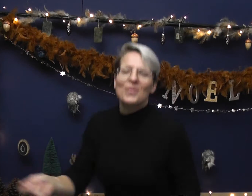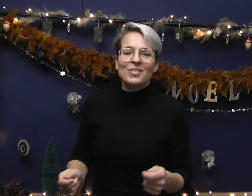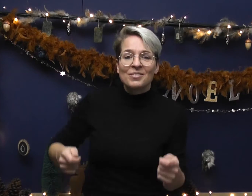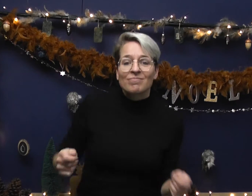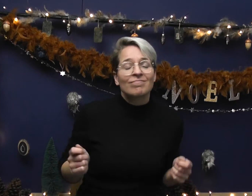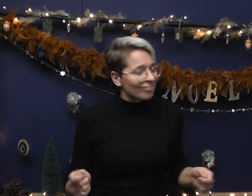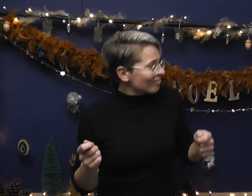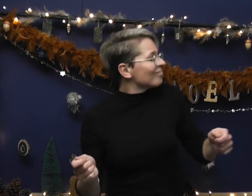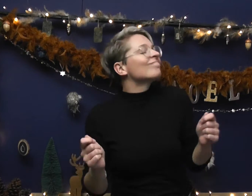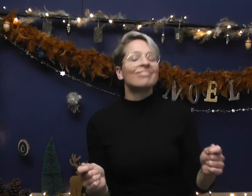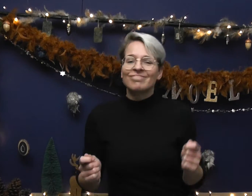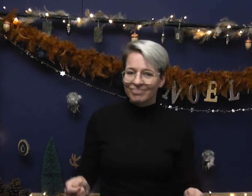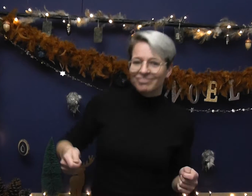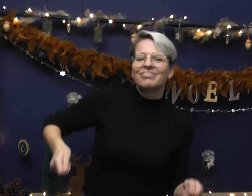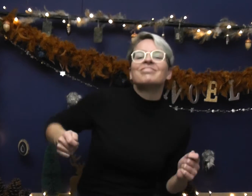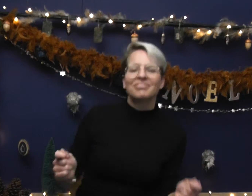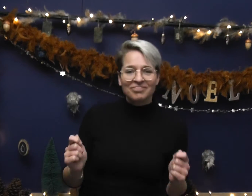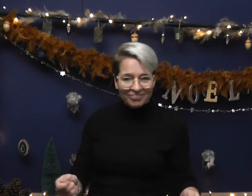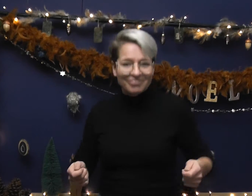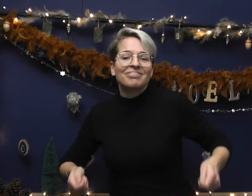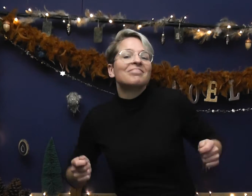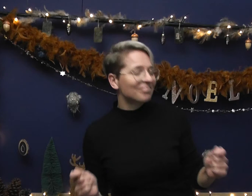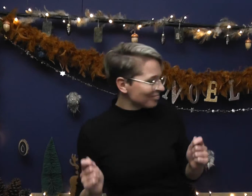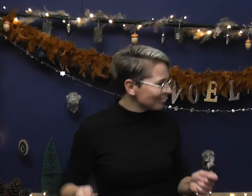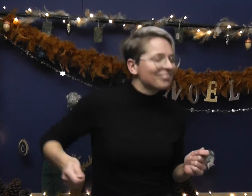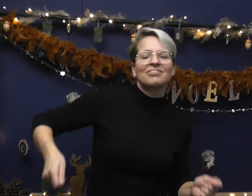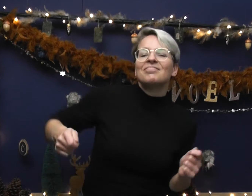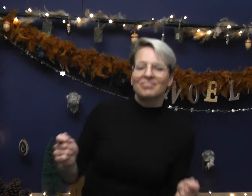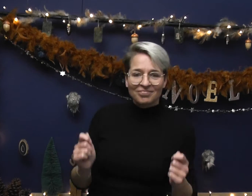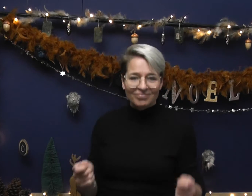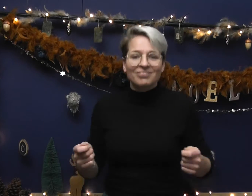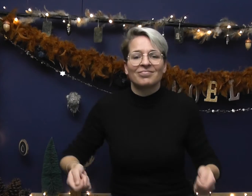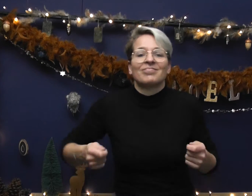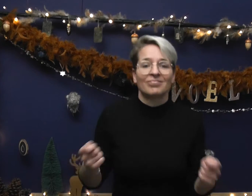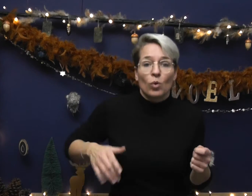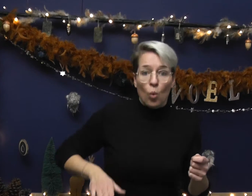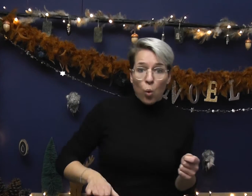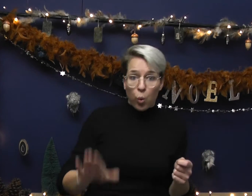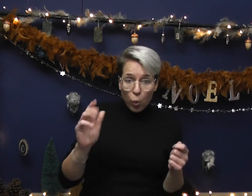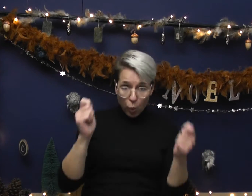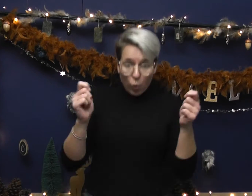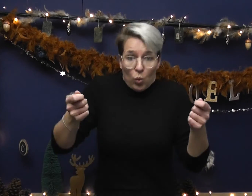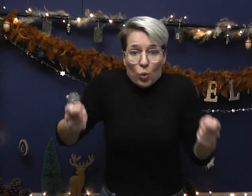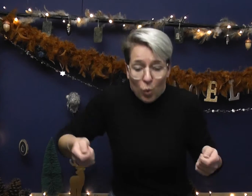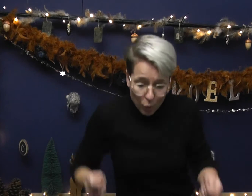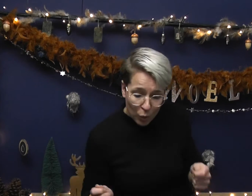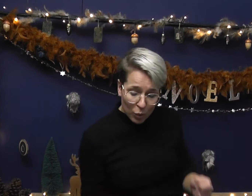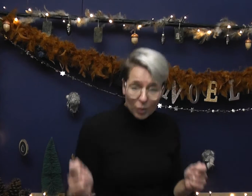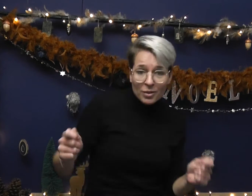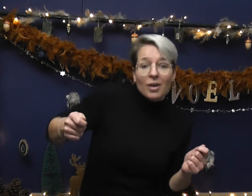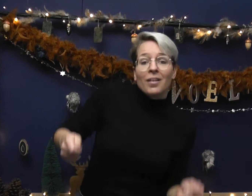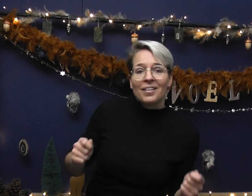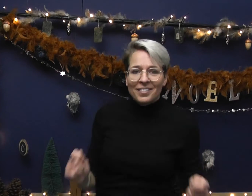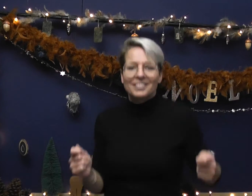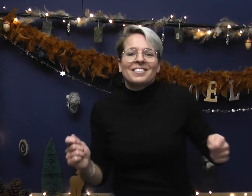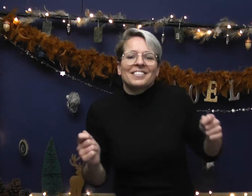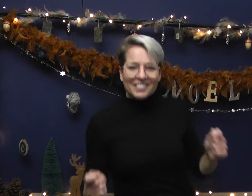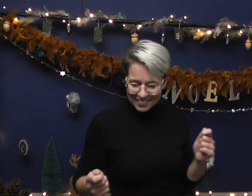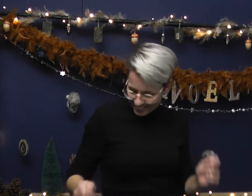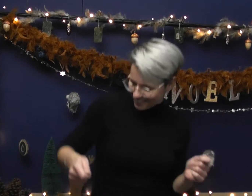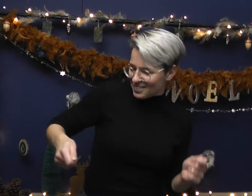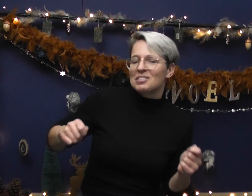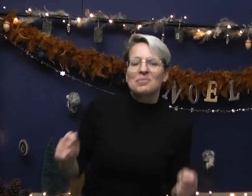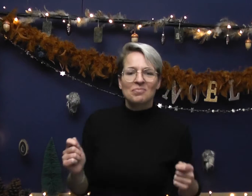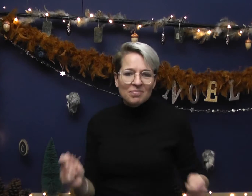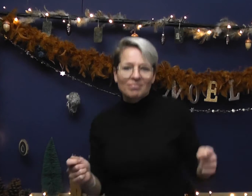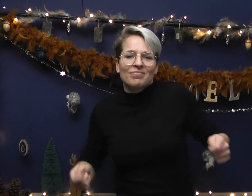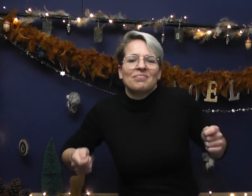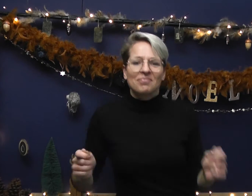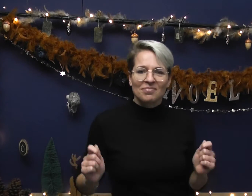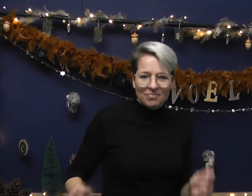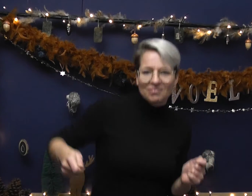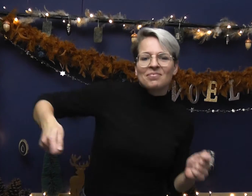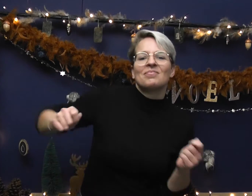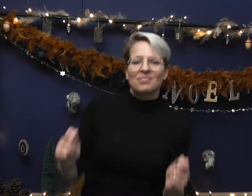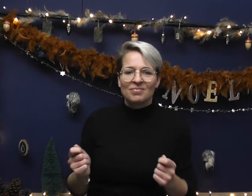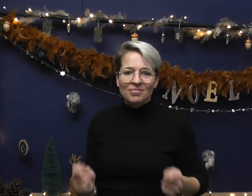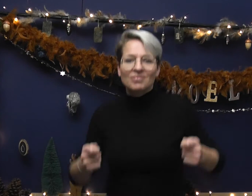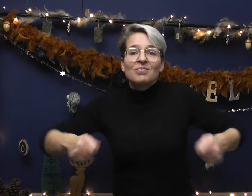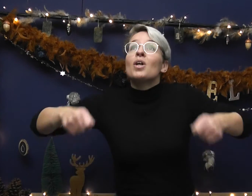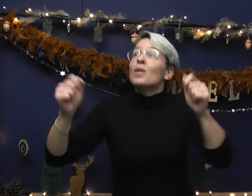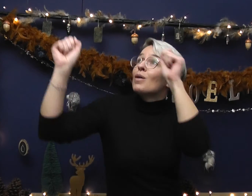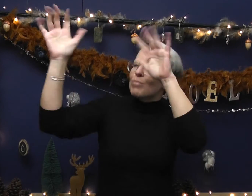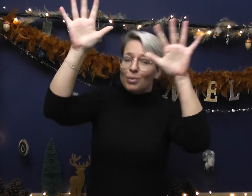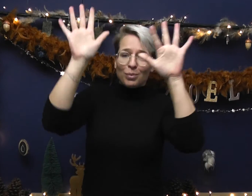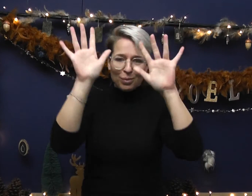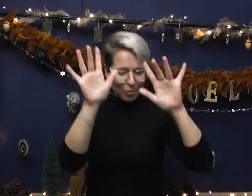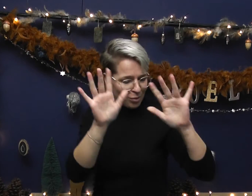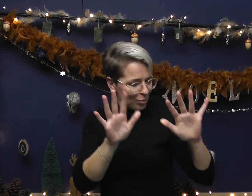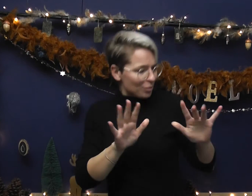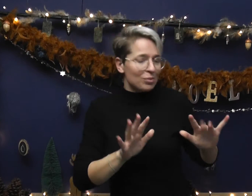Oh ooh oh, oh, oh, oh, oh, oh, oh, oh, oh Oh ooh oh, oh, oh, oh, oh, oh, oh, oh, oh